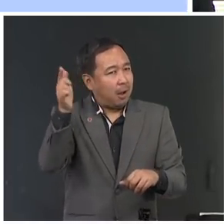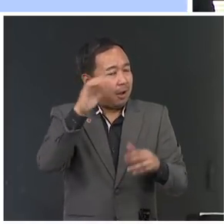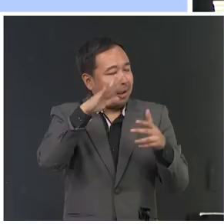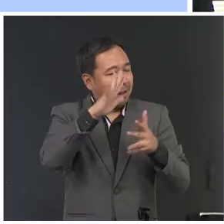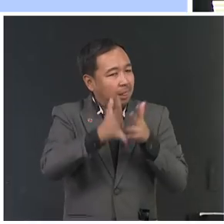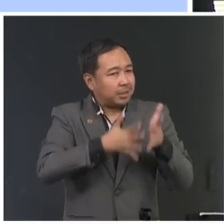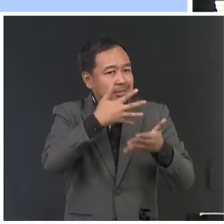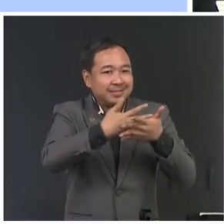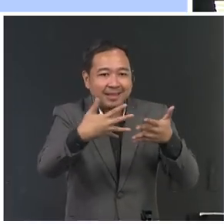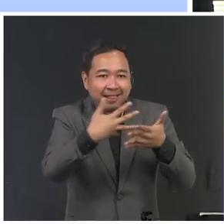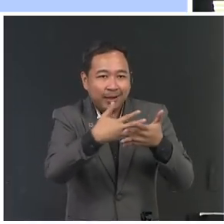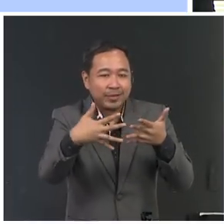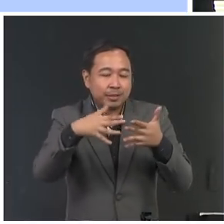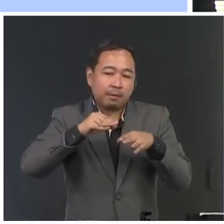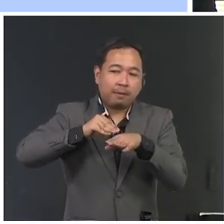20 years, or after 30